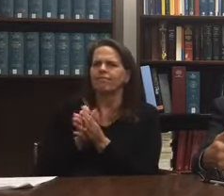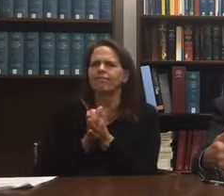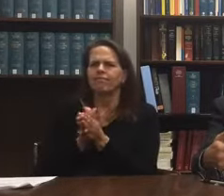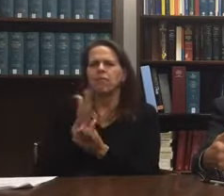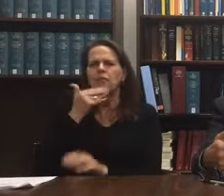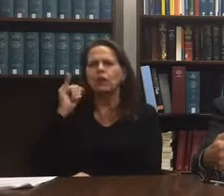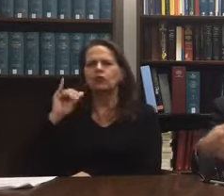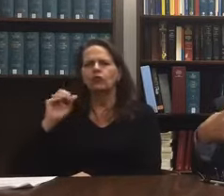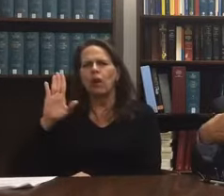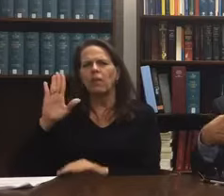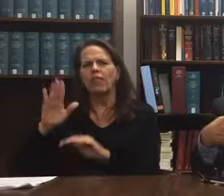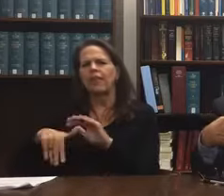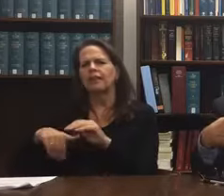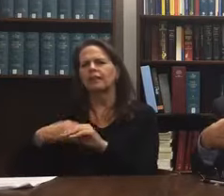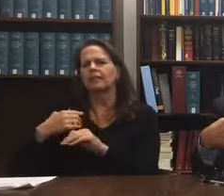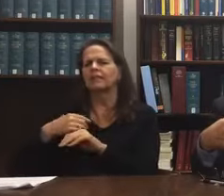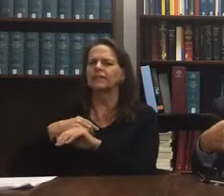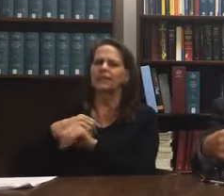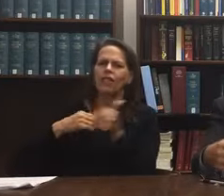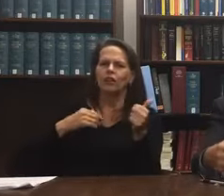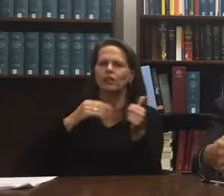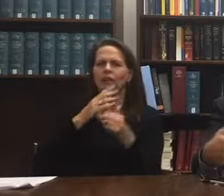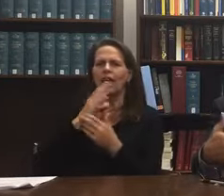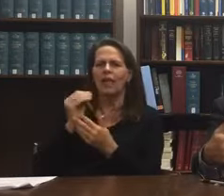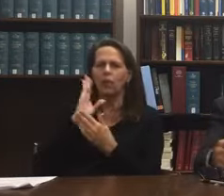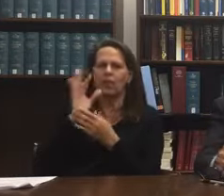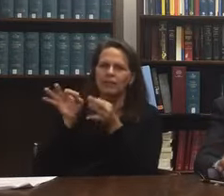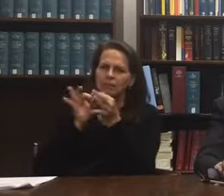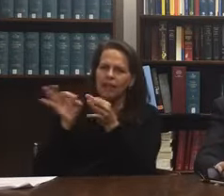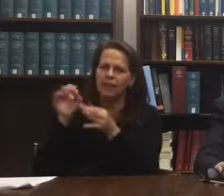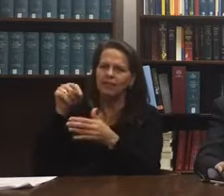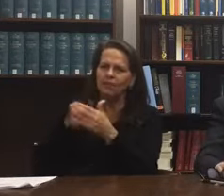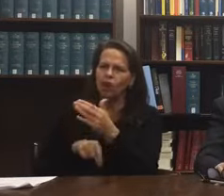parent in explaining the nursing issue in a nursing case and so yes you can